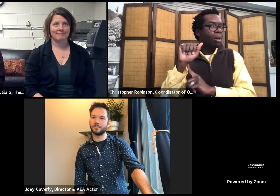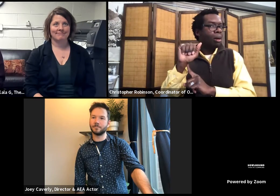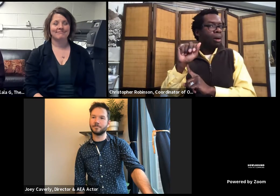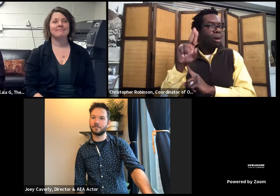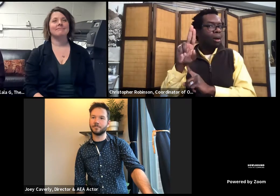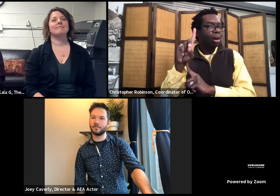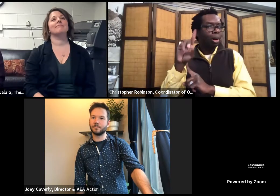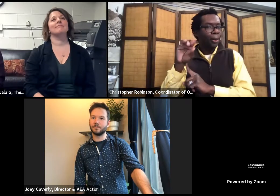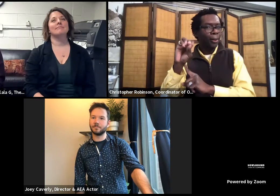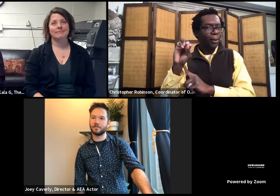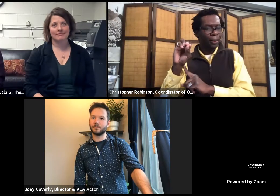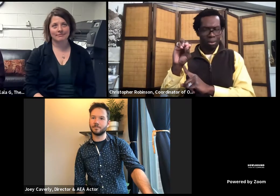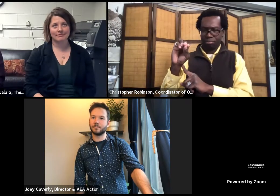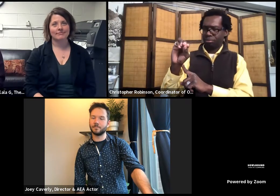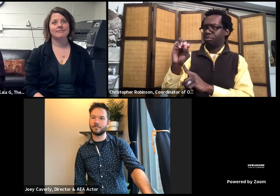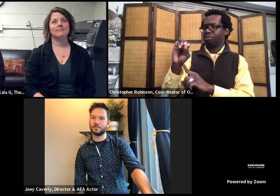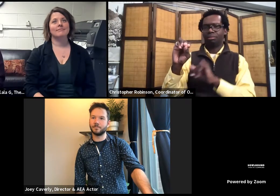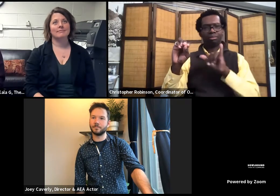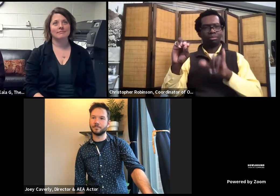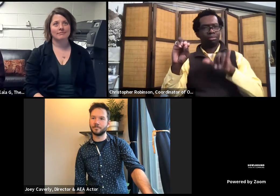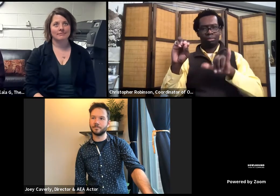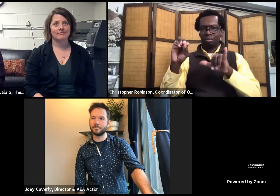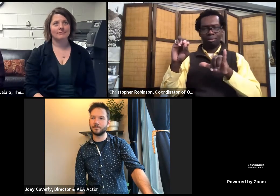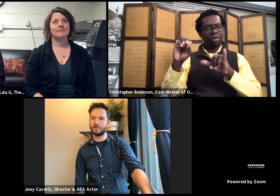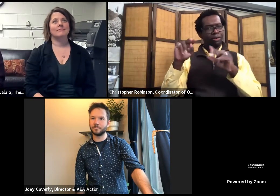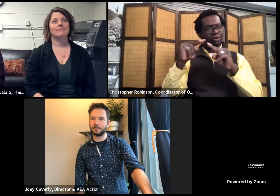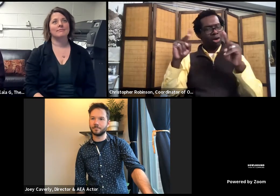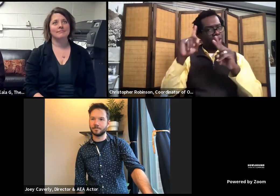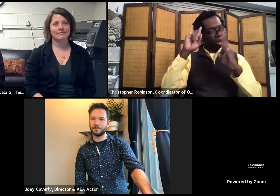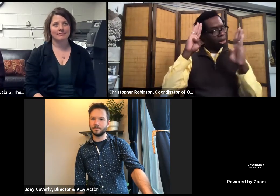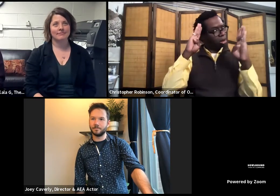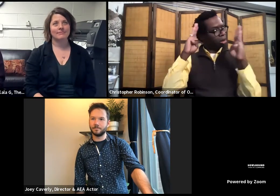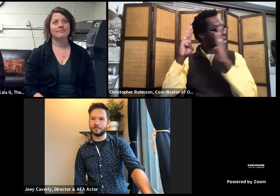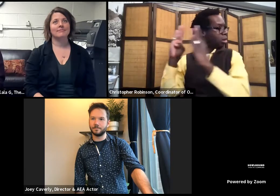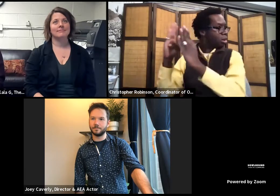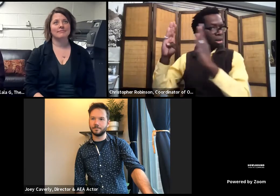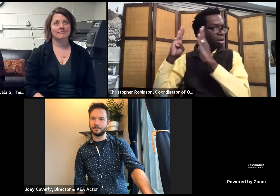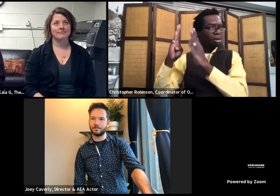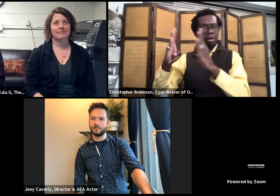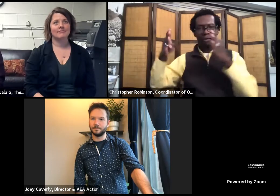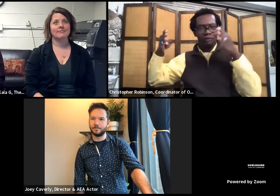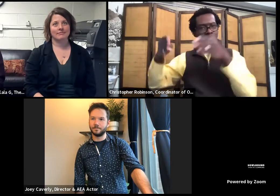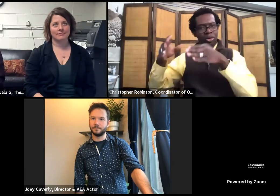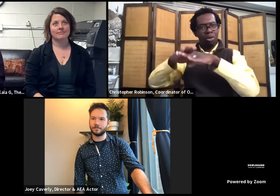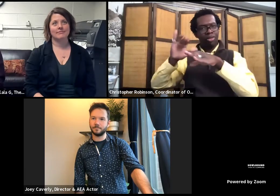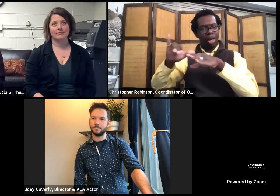the sound-based audience, think about an audience being aud, being focused on the sound.